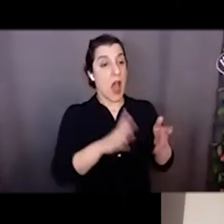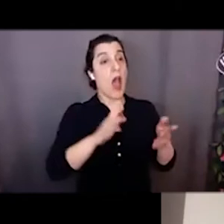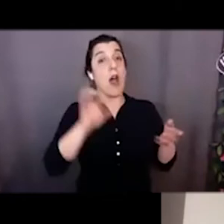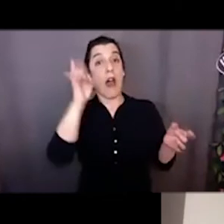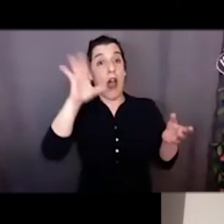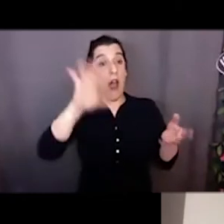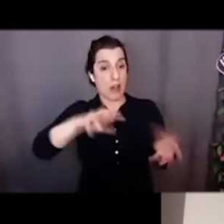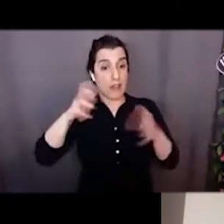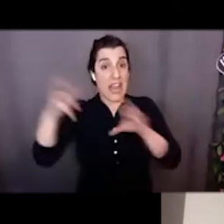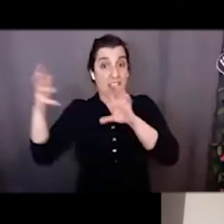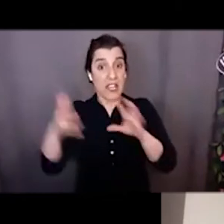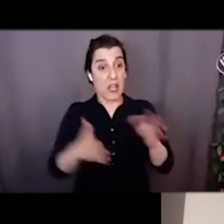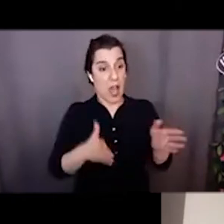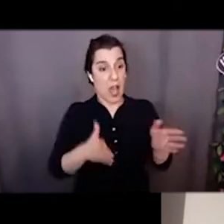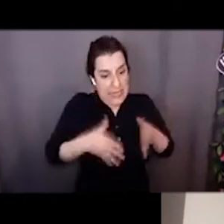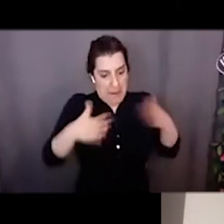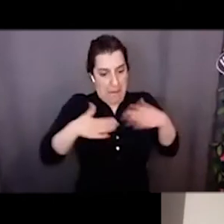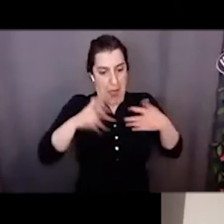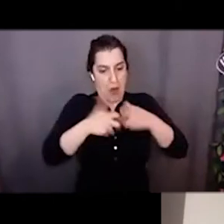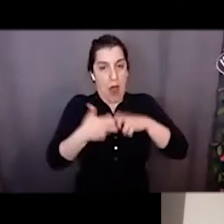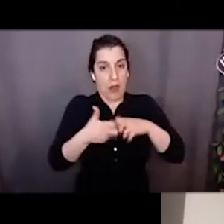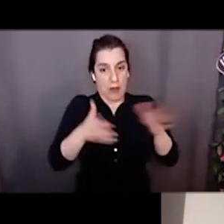putting the burden burden on the victims for already marginalized.